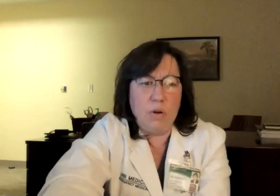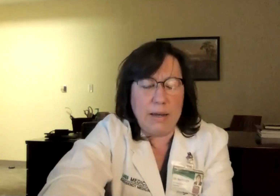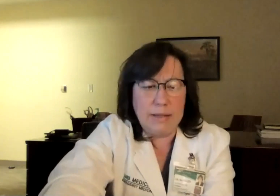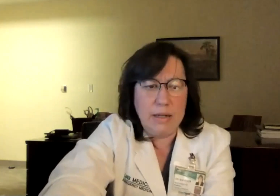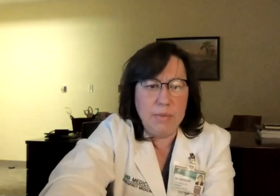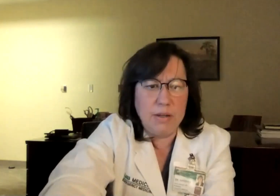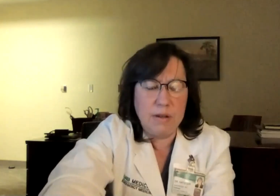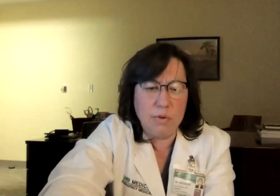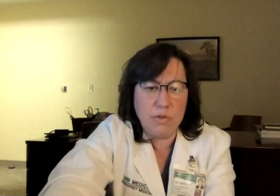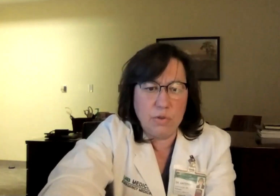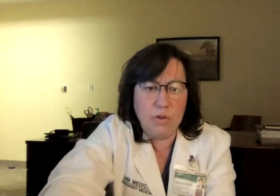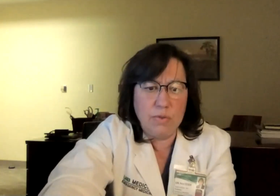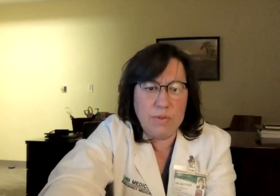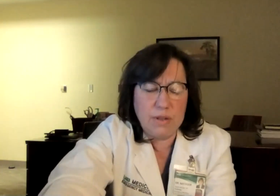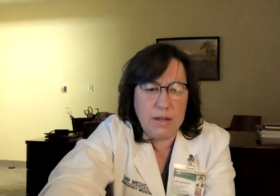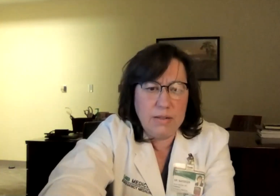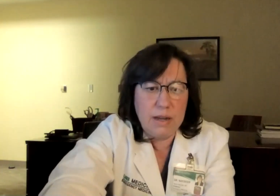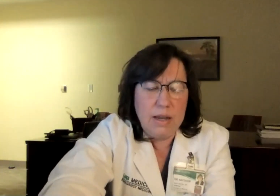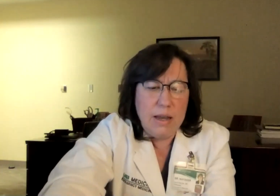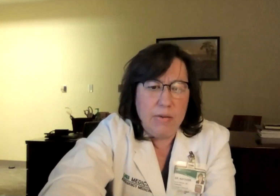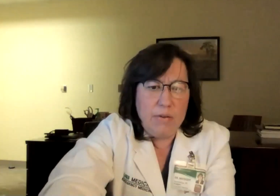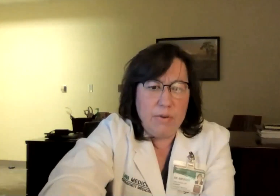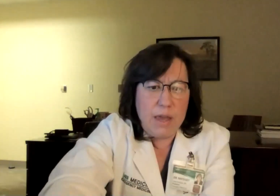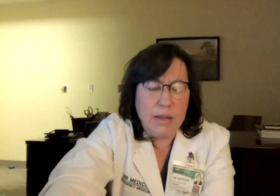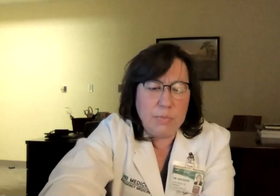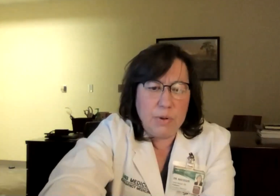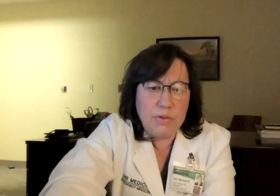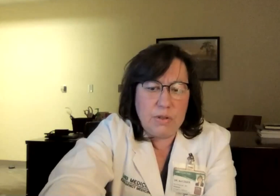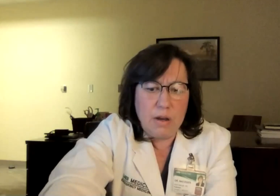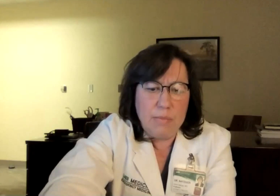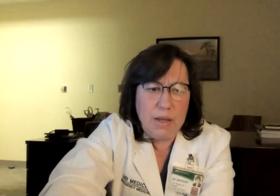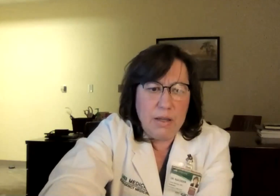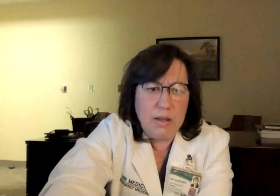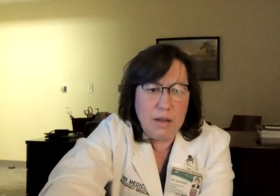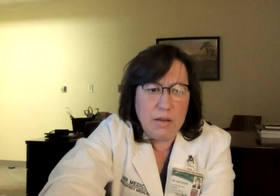lactating because they were excluded from the studies however the experts in the